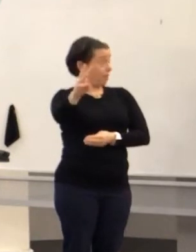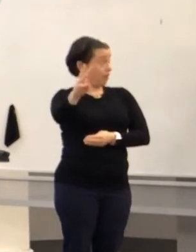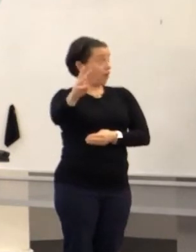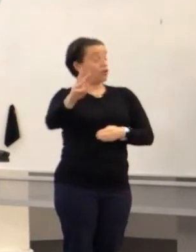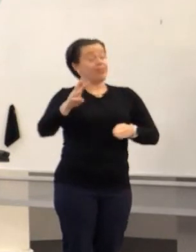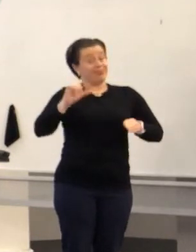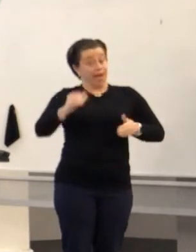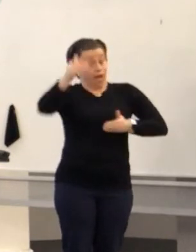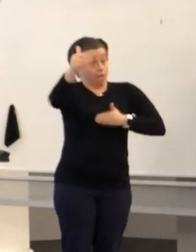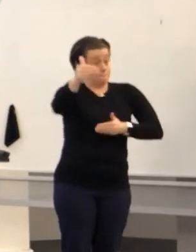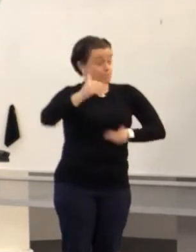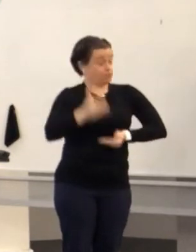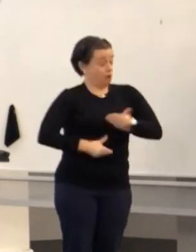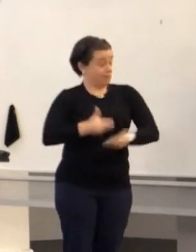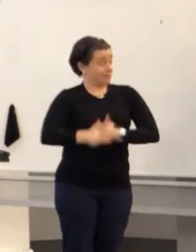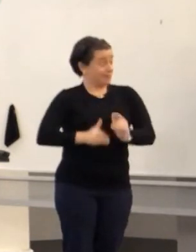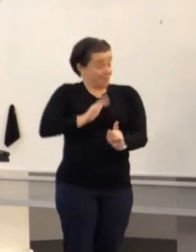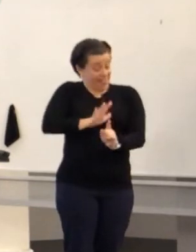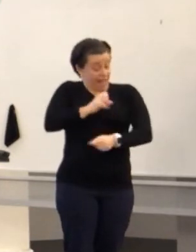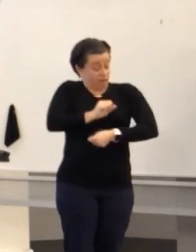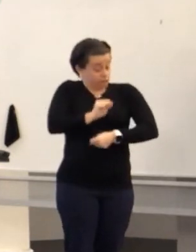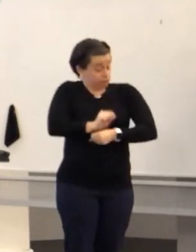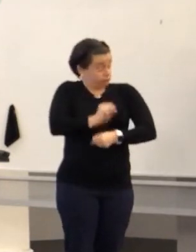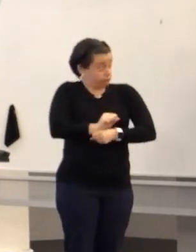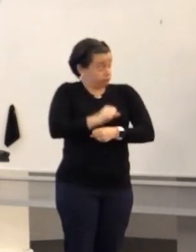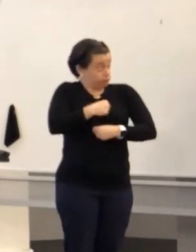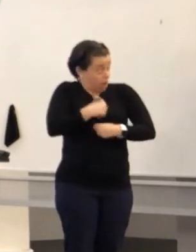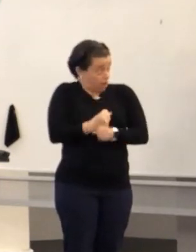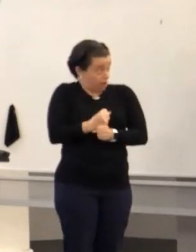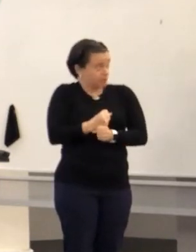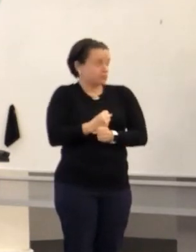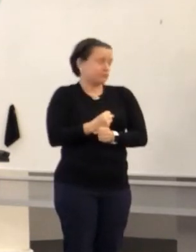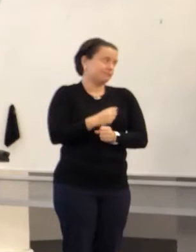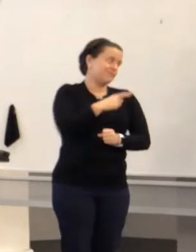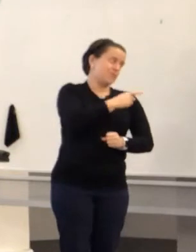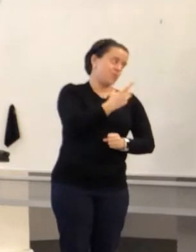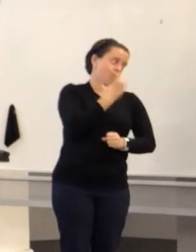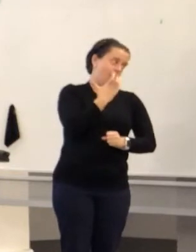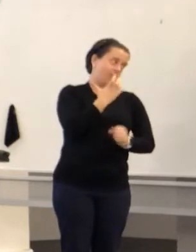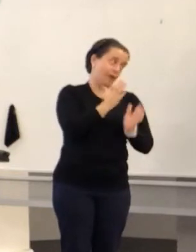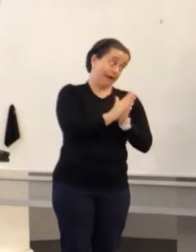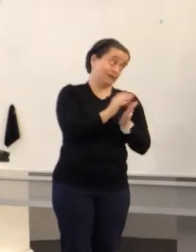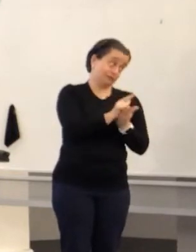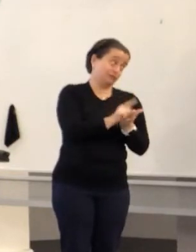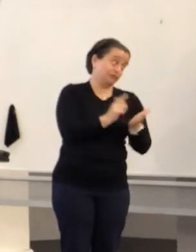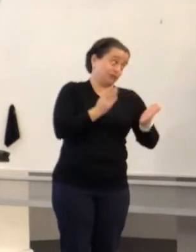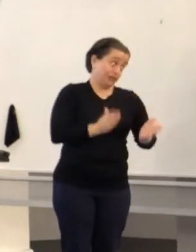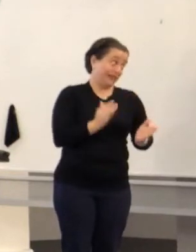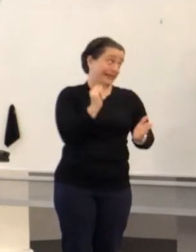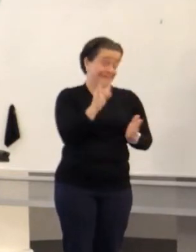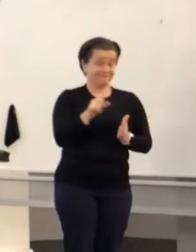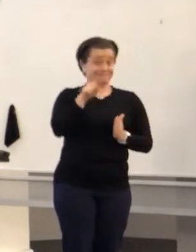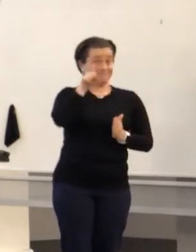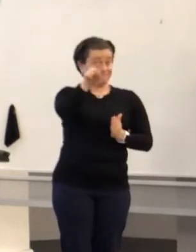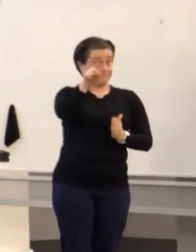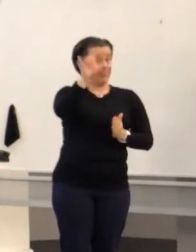that you ideally get the advice from an attorney about whether using the open source software